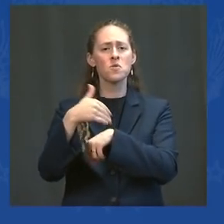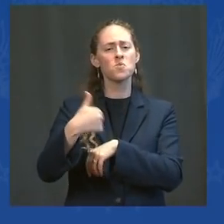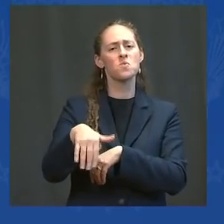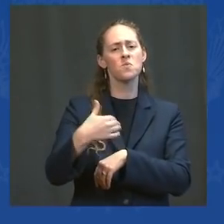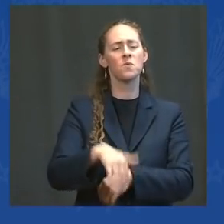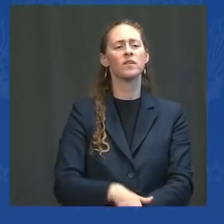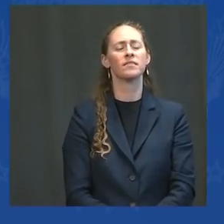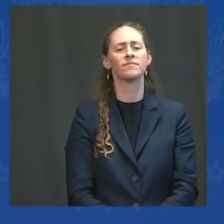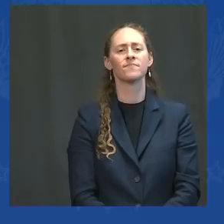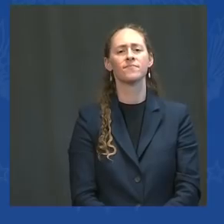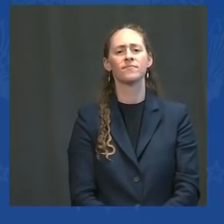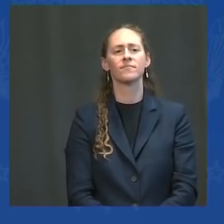And it breaks my heart.